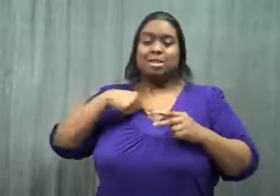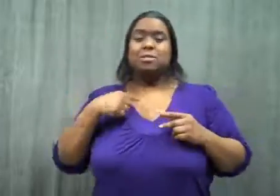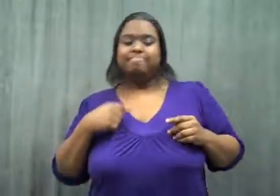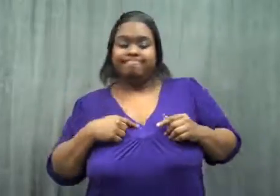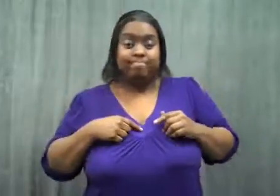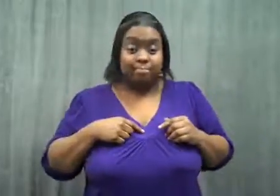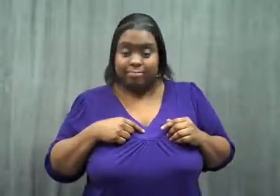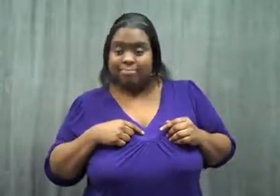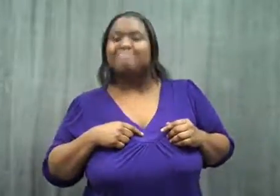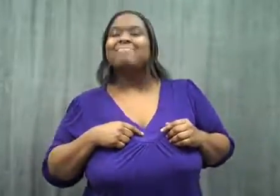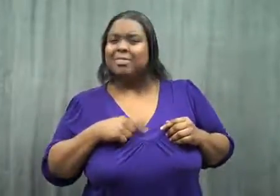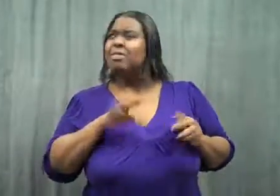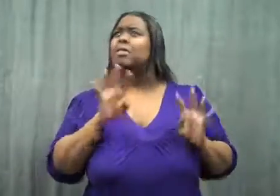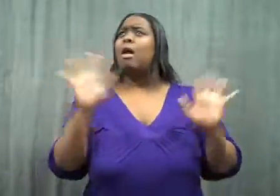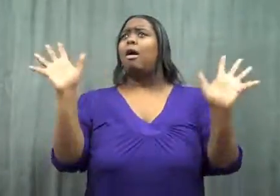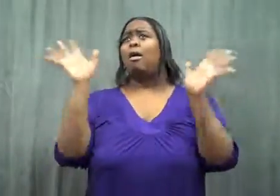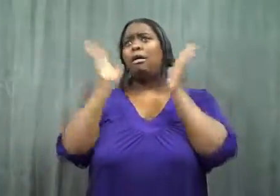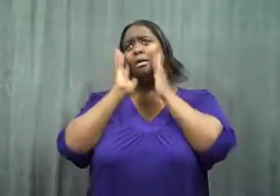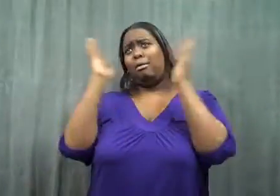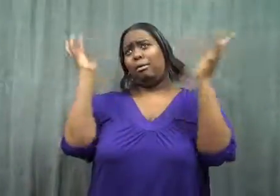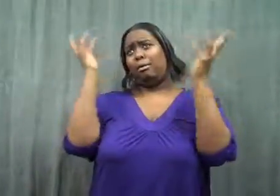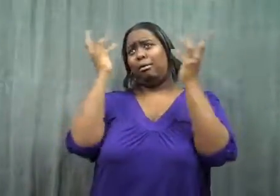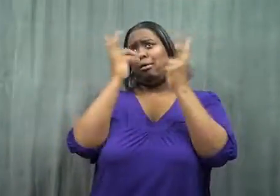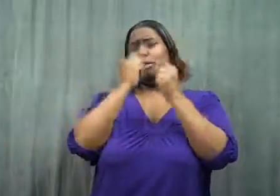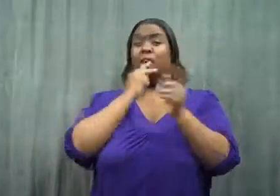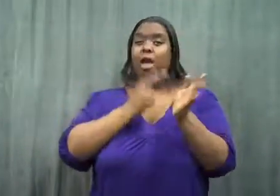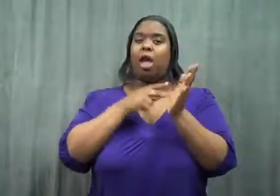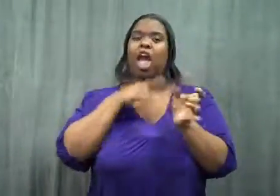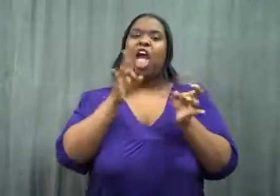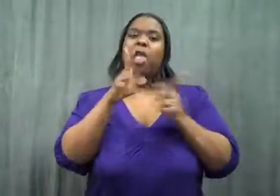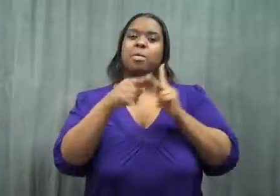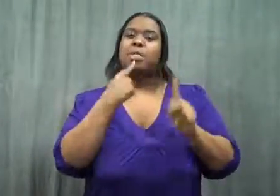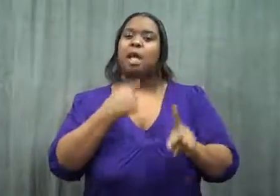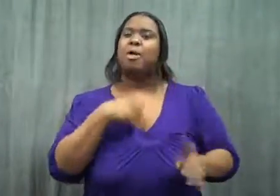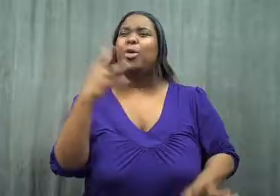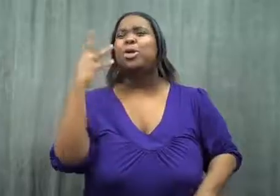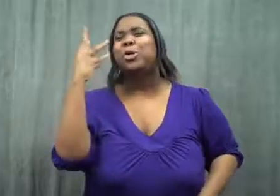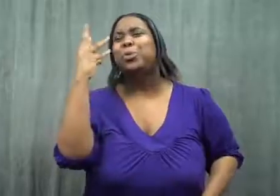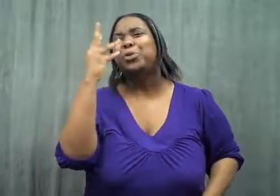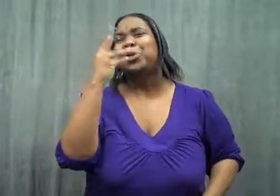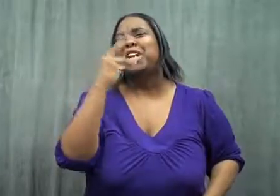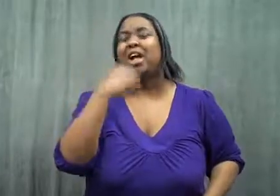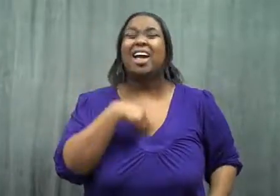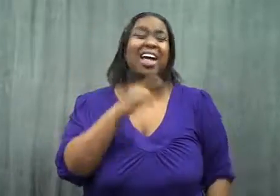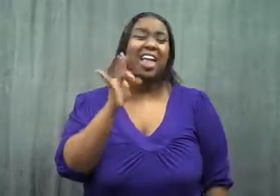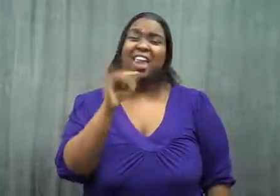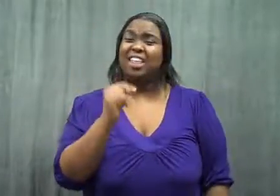They were all telling me how beautiful I was. I hate that.